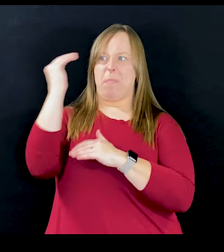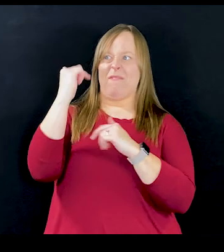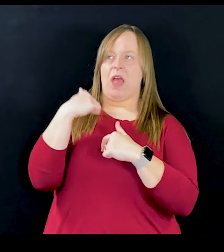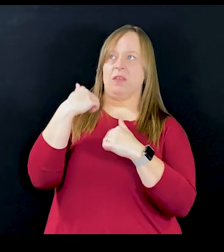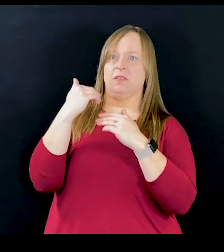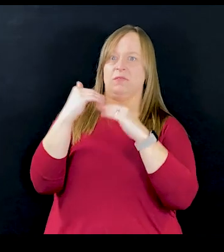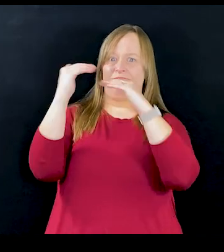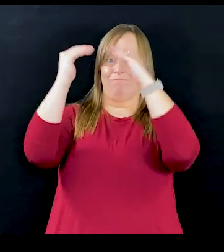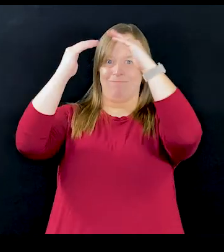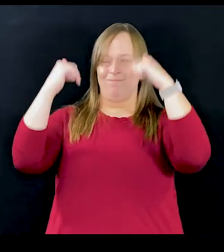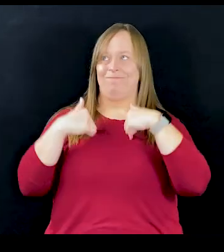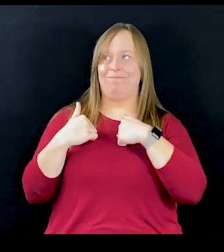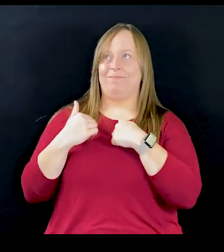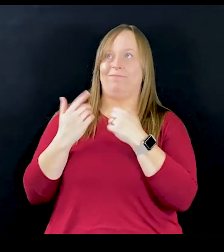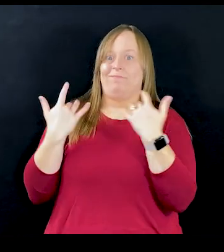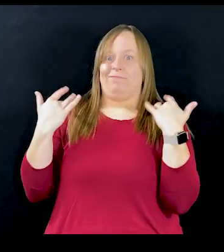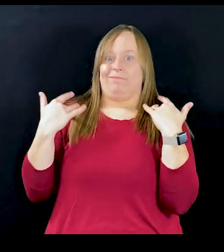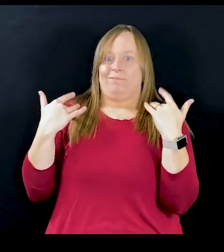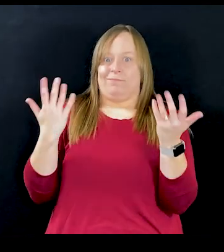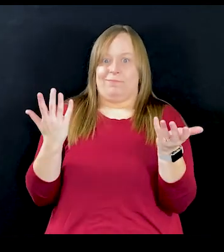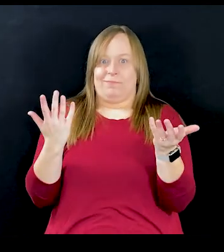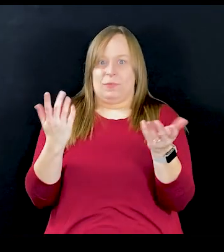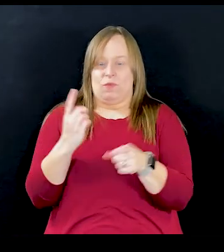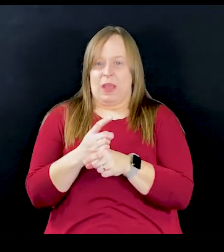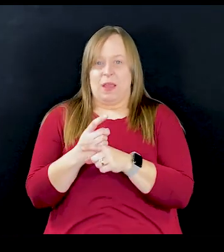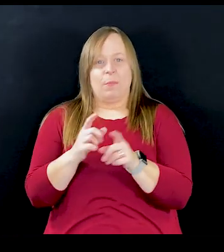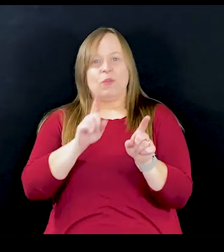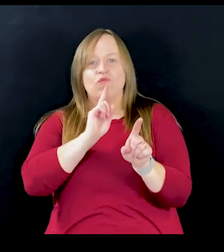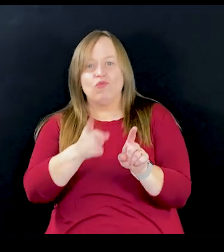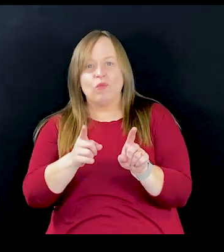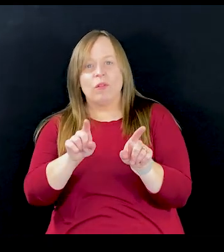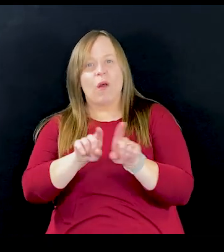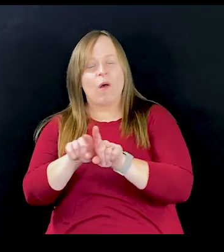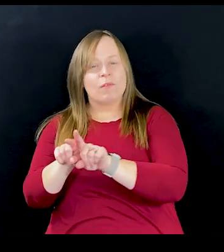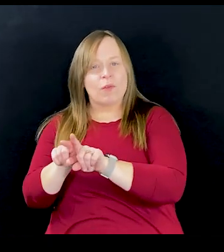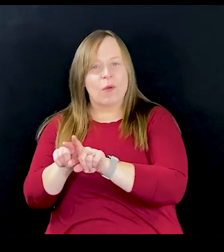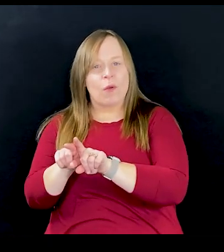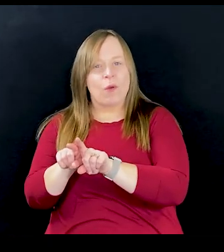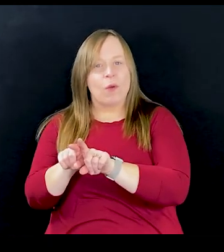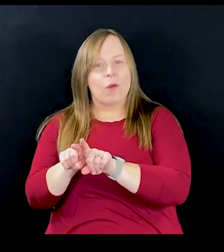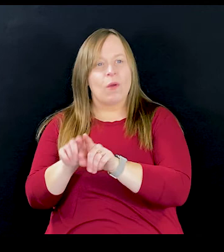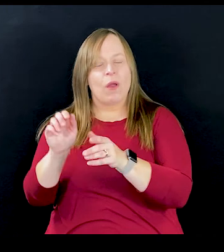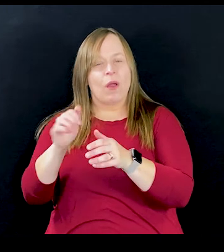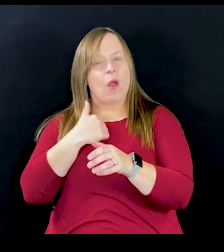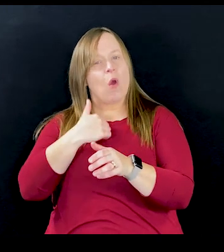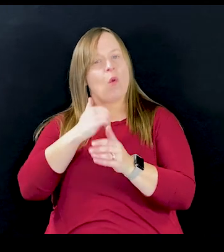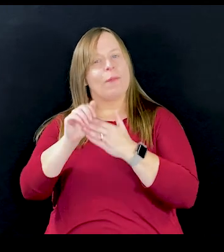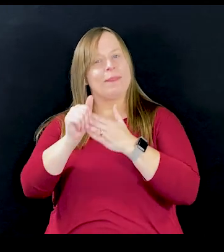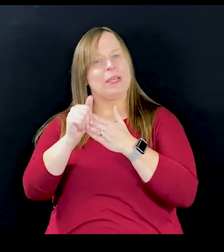in a certain hierarchical way, the truth also is that we can be our own leaders.